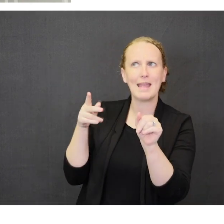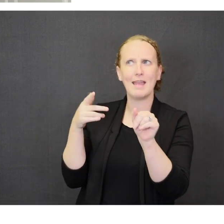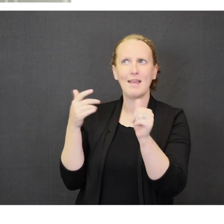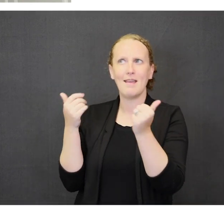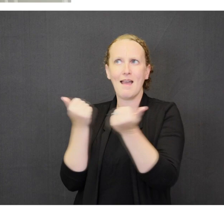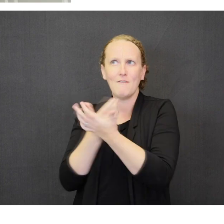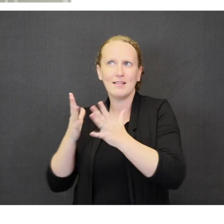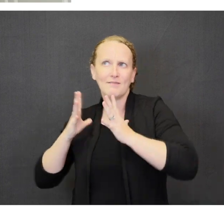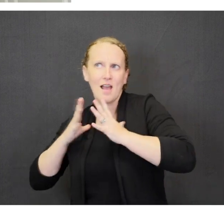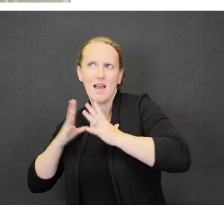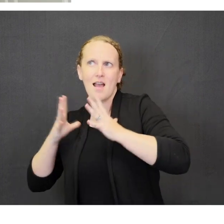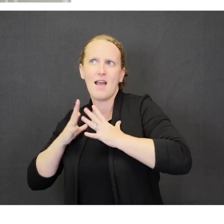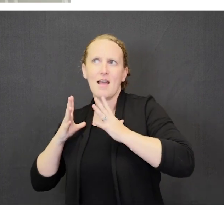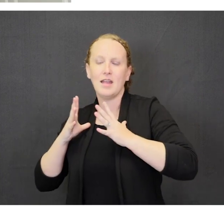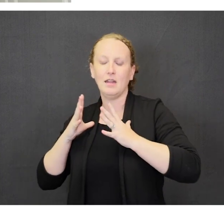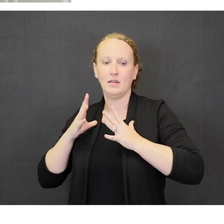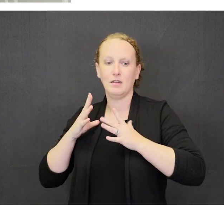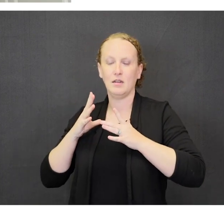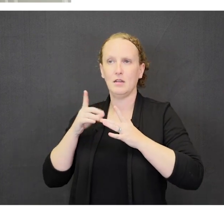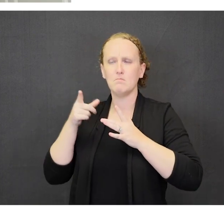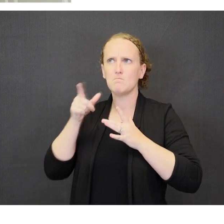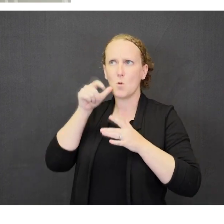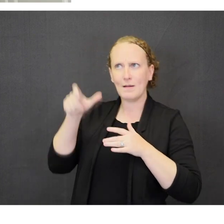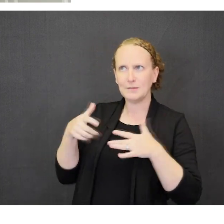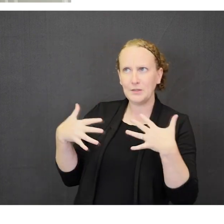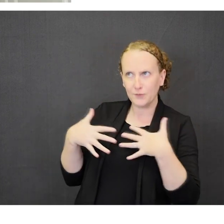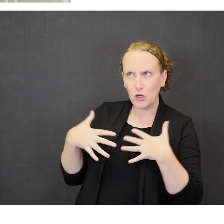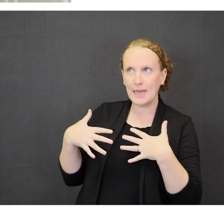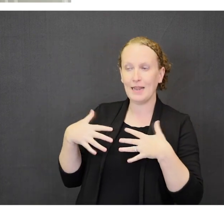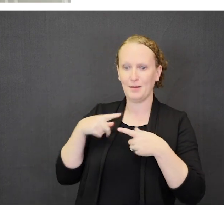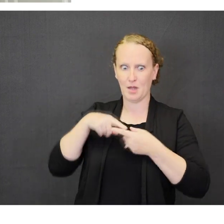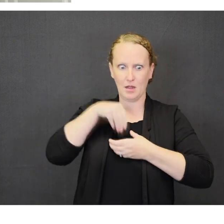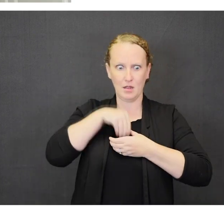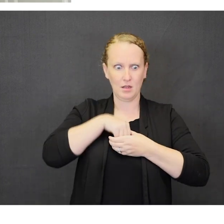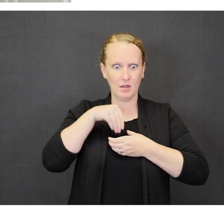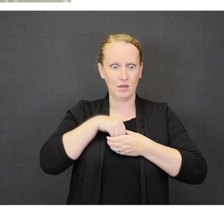to be afraid of which inside the child is going yes there is yes there is yes